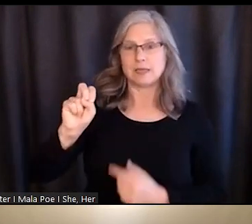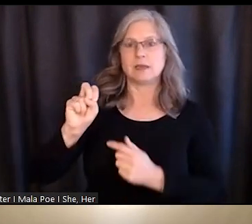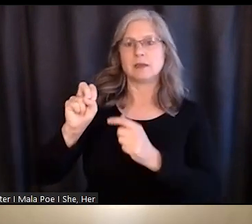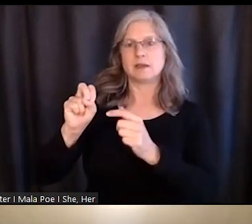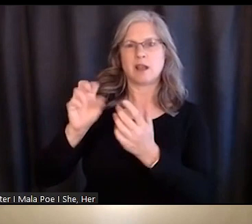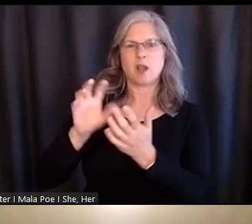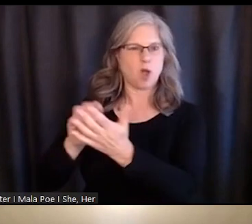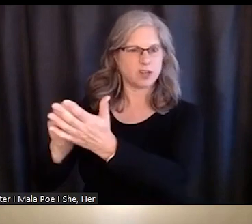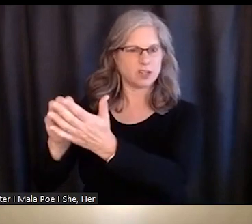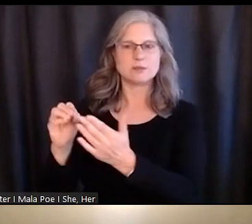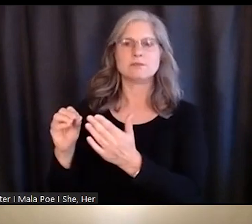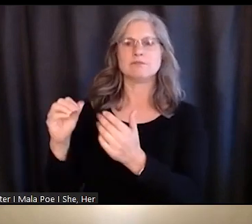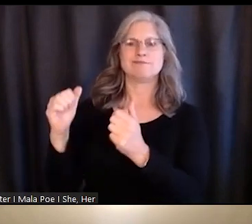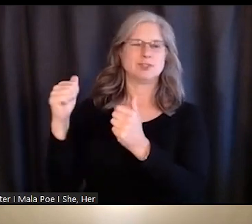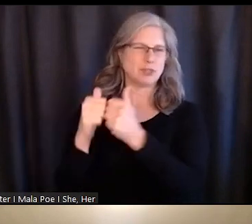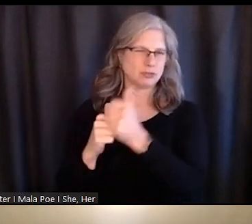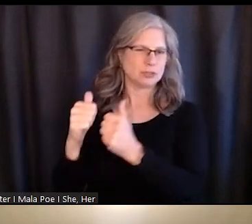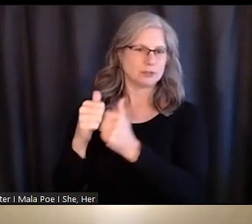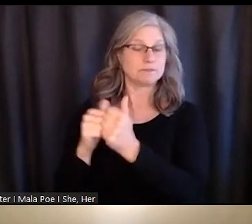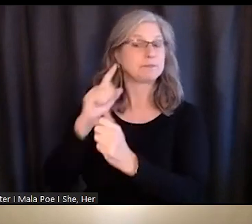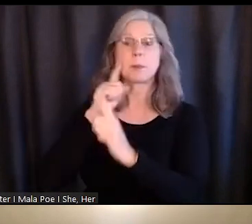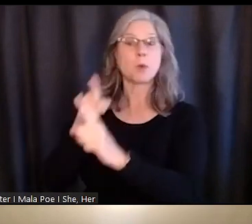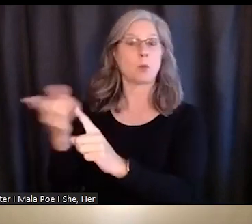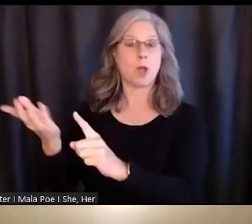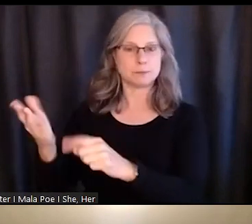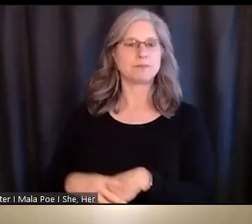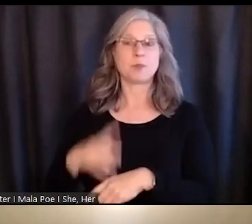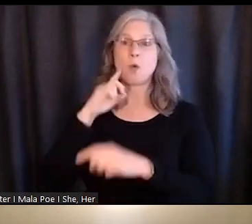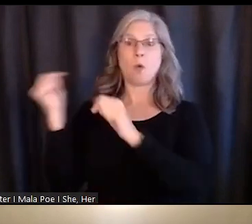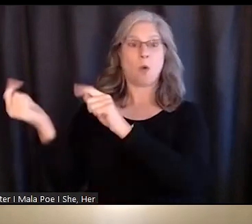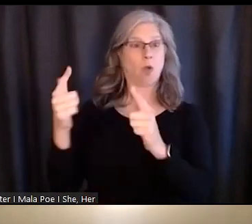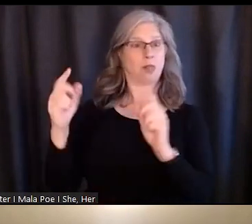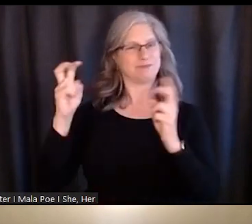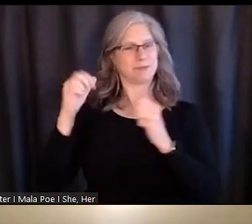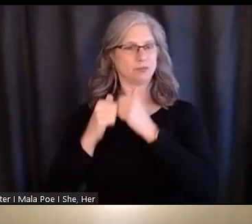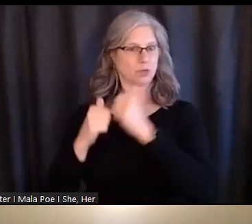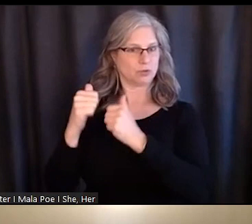The point here is that for all of these structures, there's, at any age,